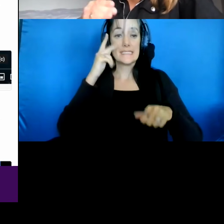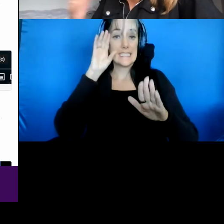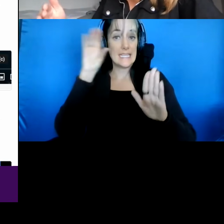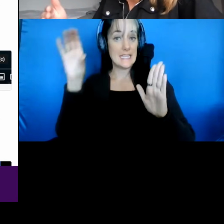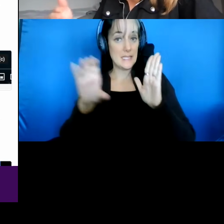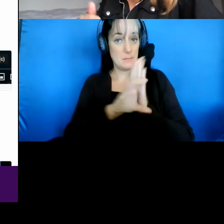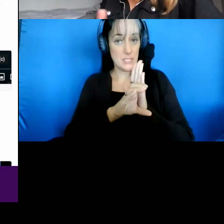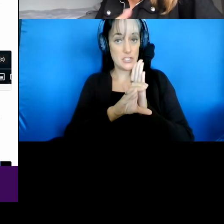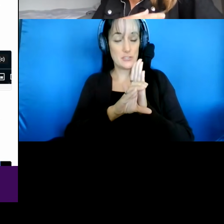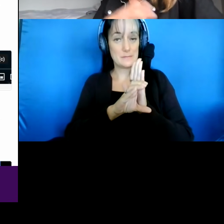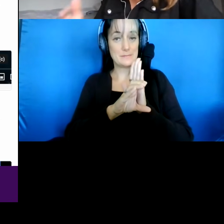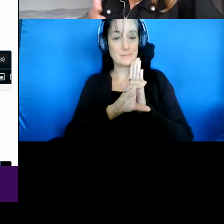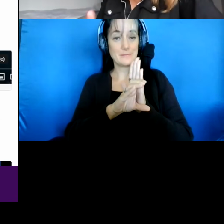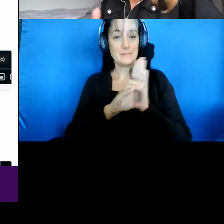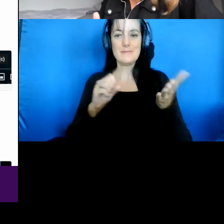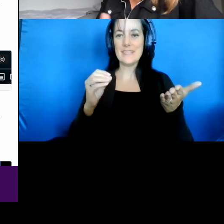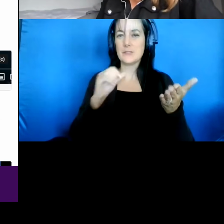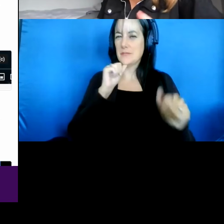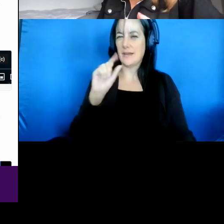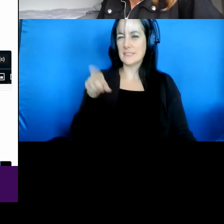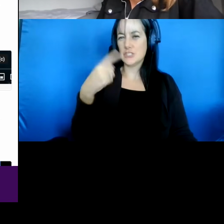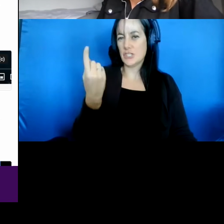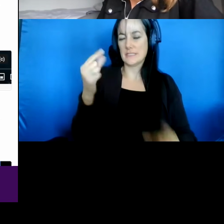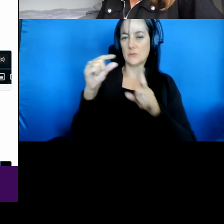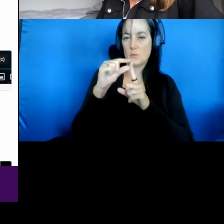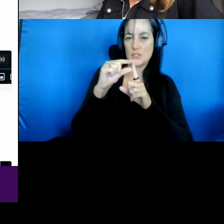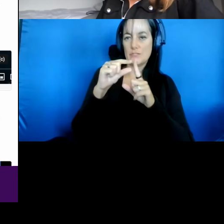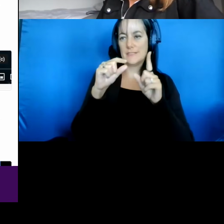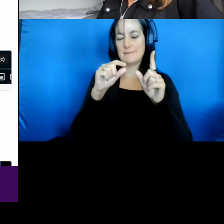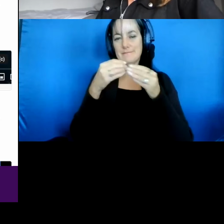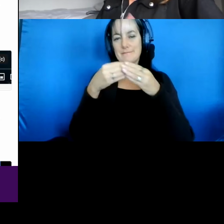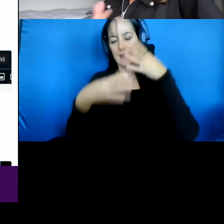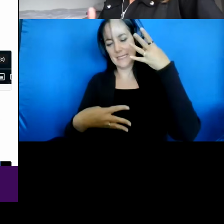of lots of images. So rather than have just a text, it shows you the actual images, this